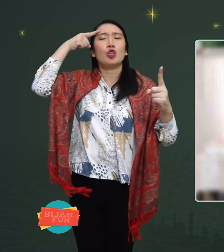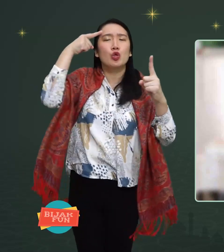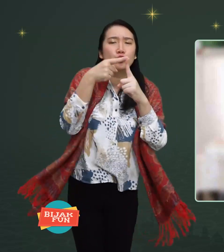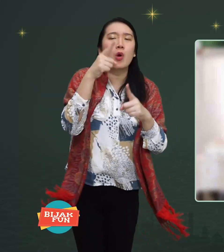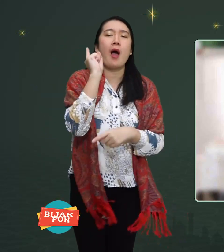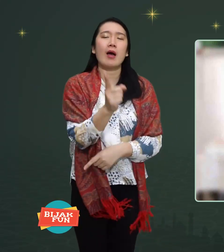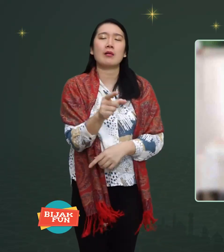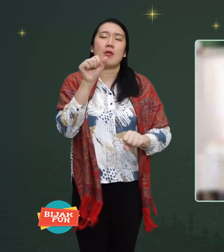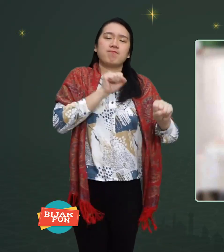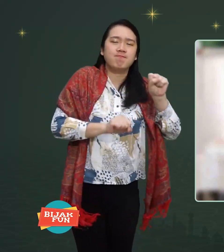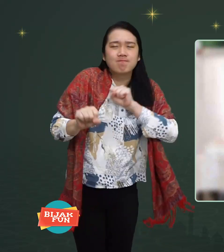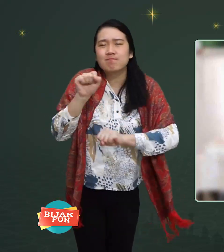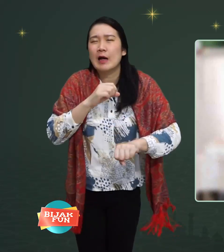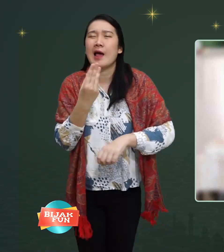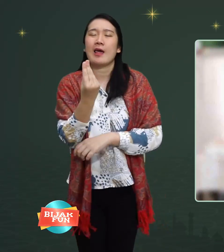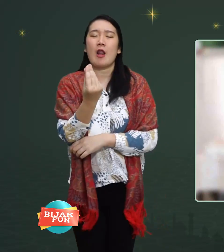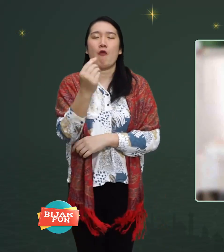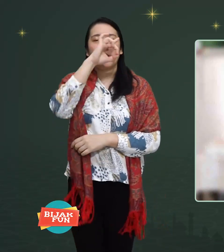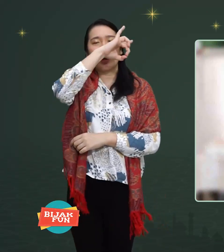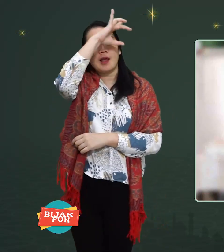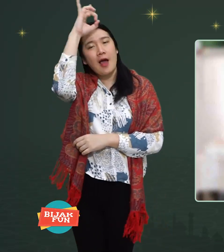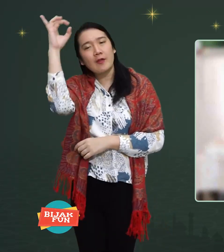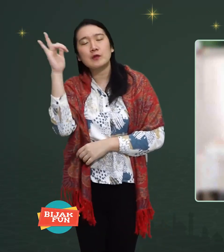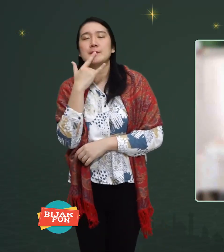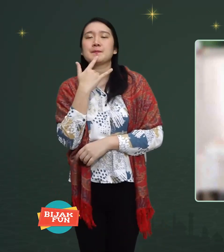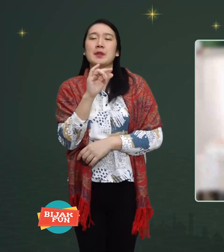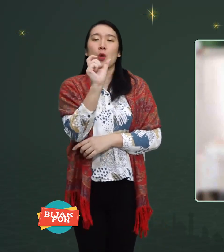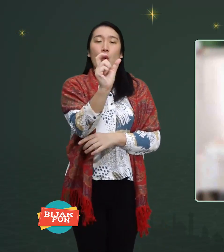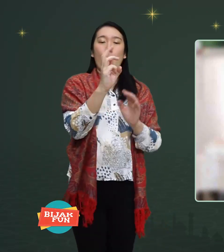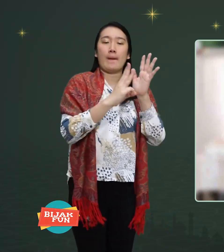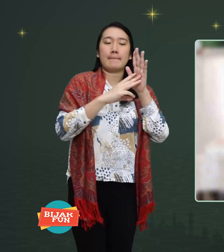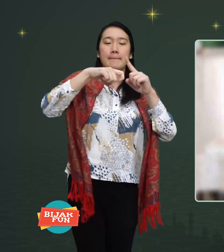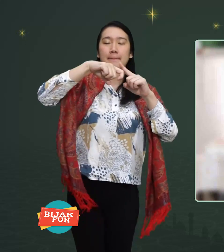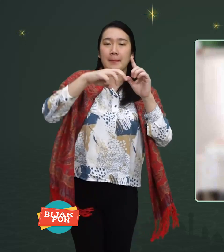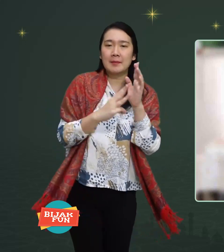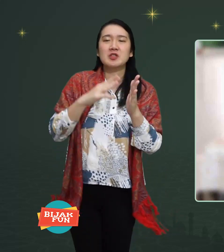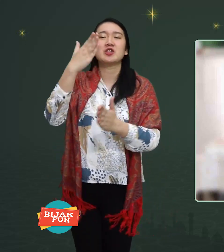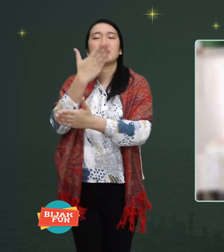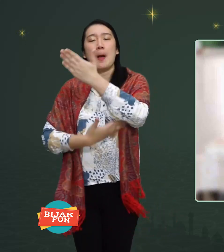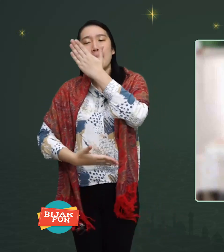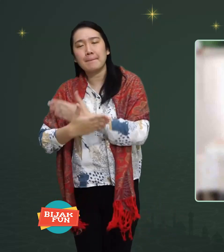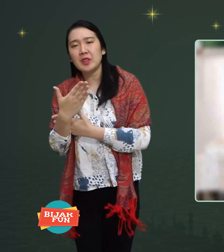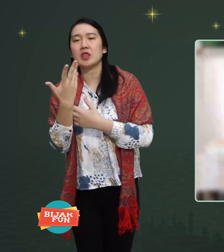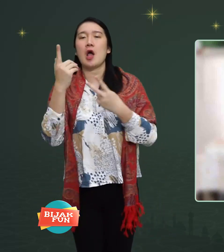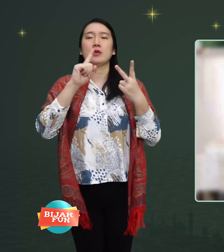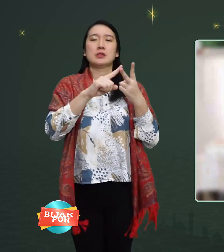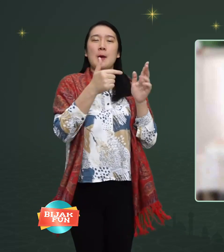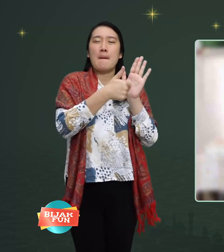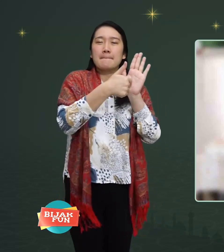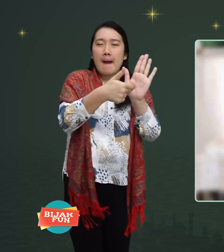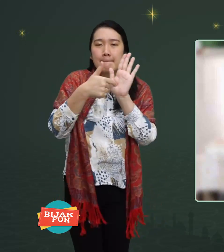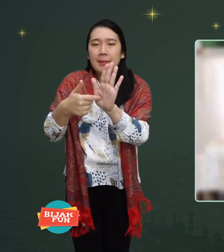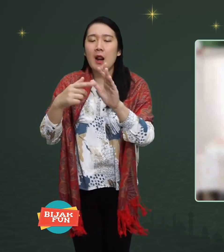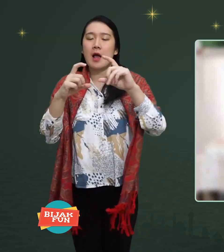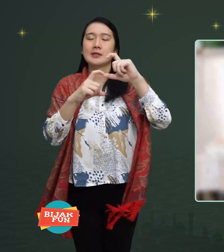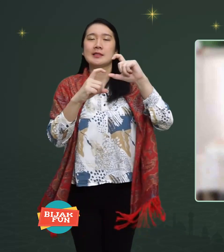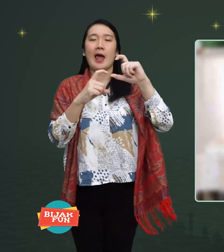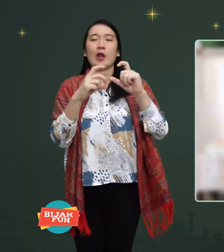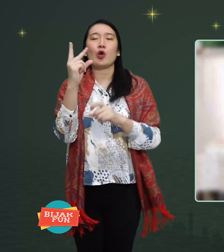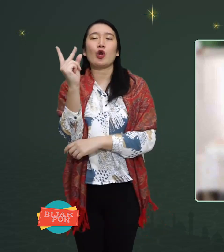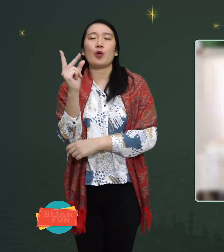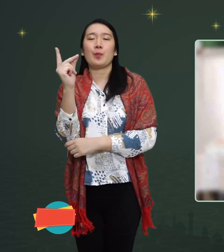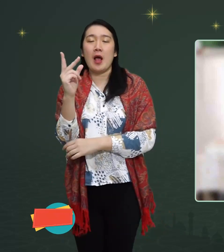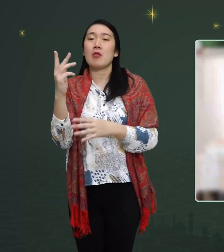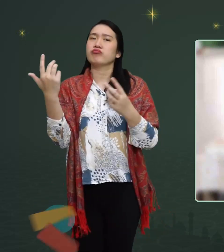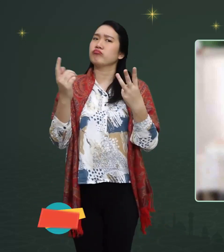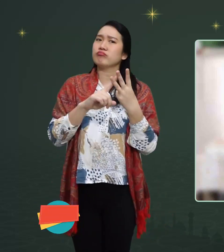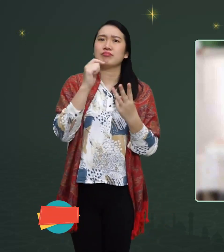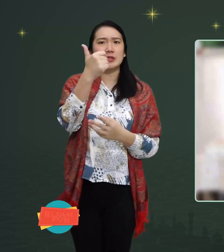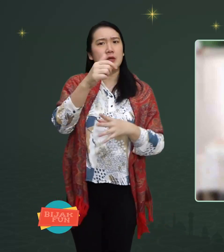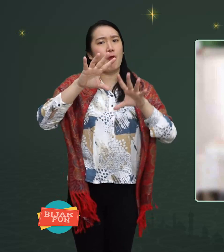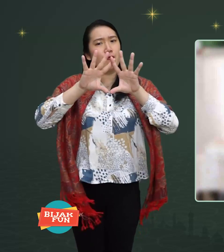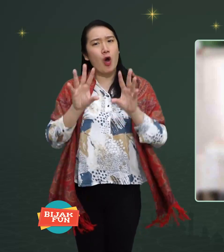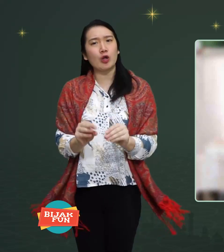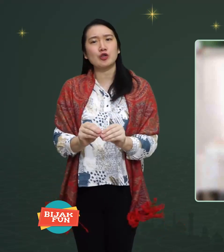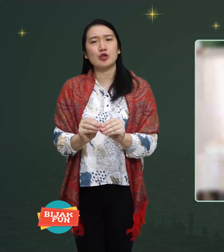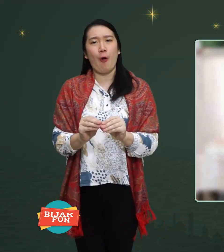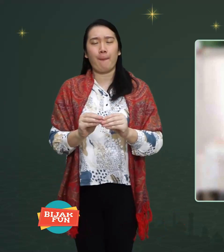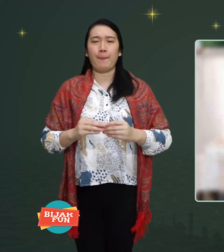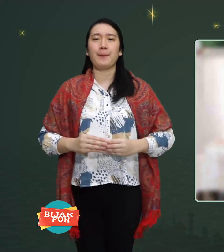The goal is to empower the creative economy, such as MSMEs with disabilities, art exhibitions and workshops.